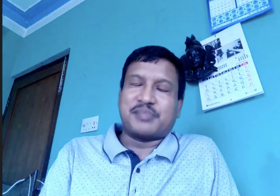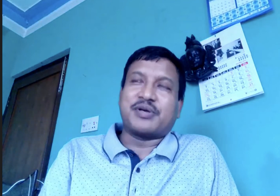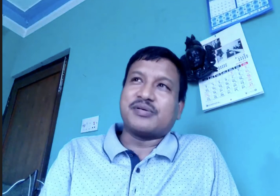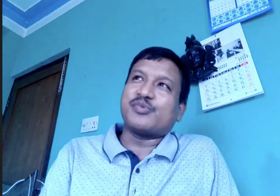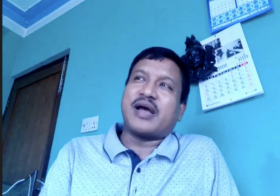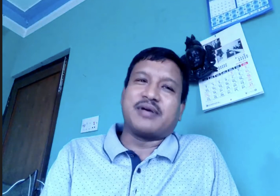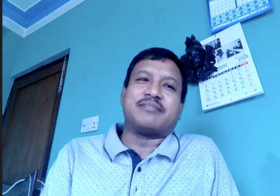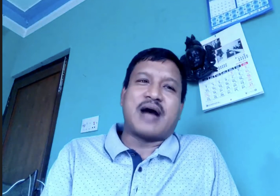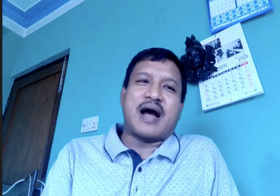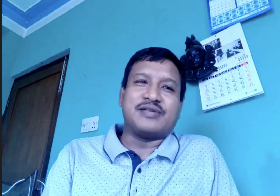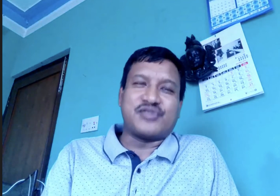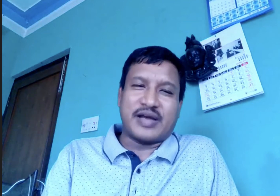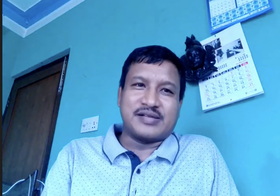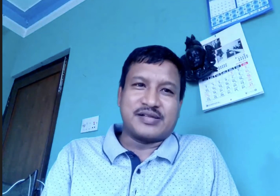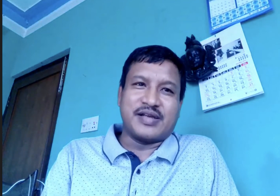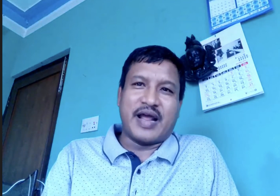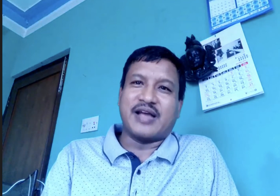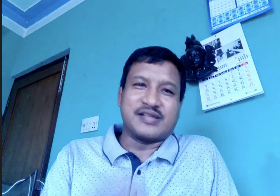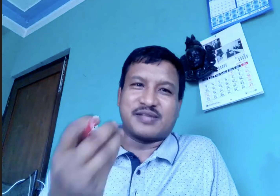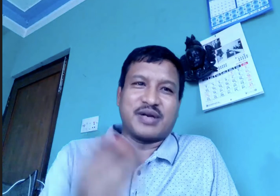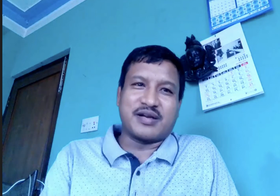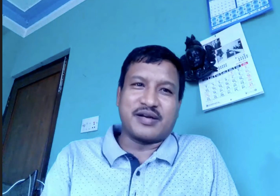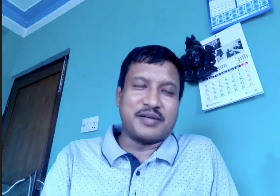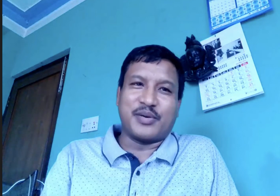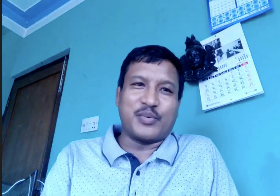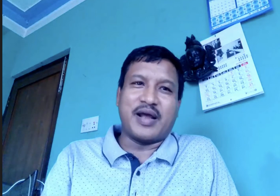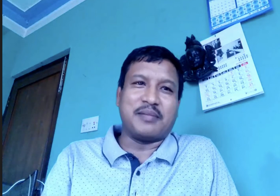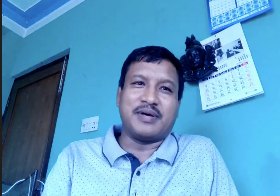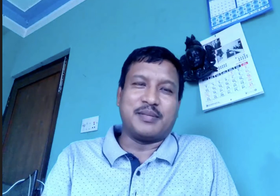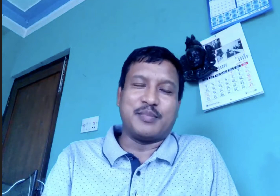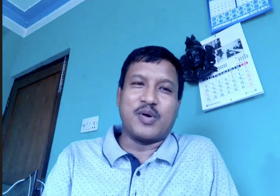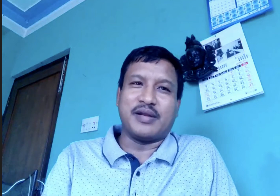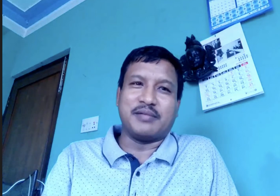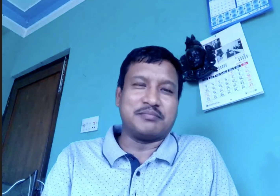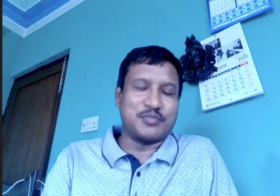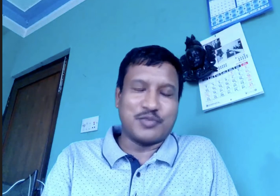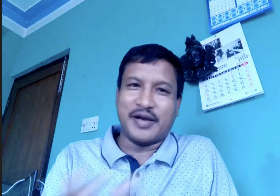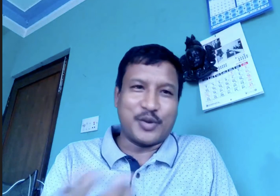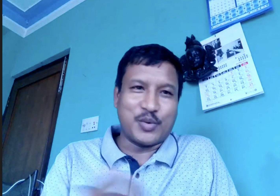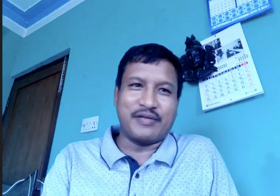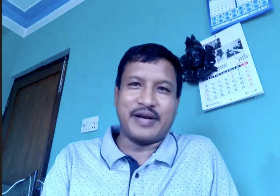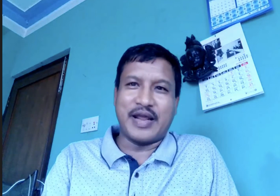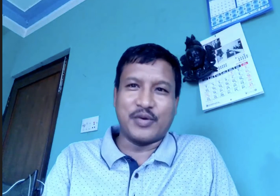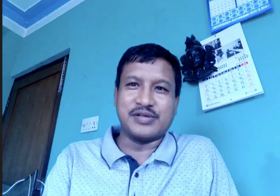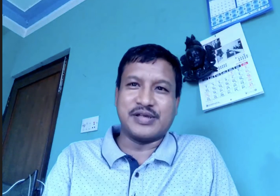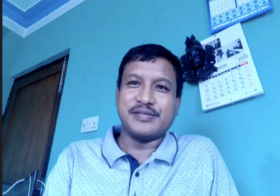Because we have a high challenge here as a small country, but we have 123 languages.